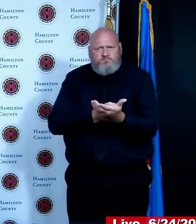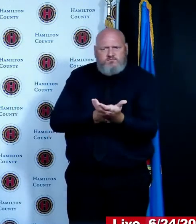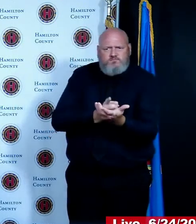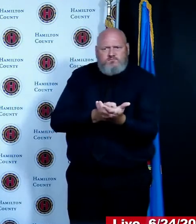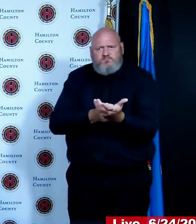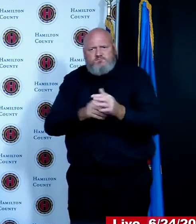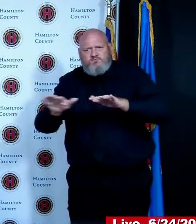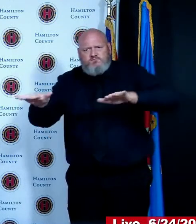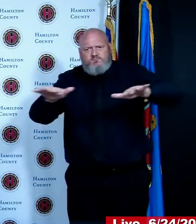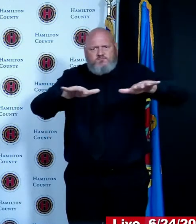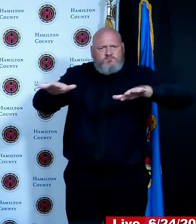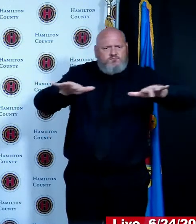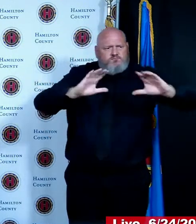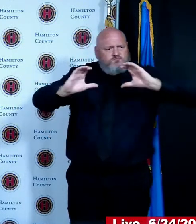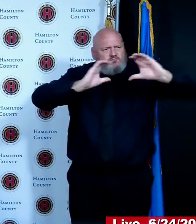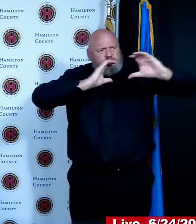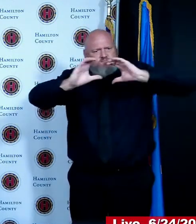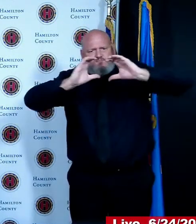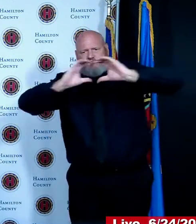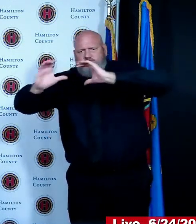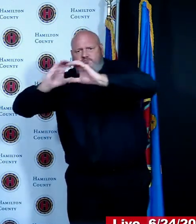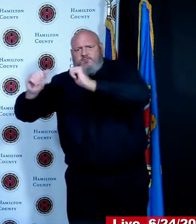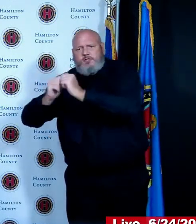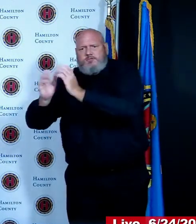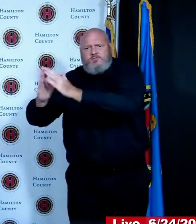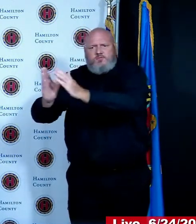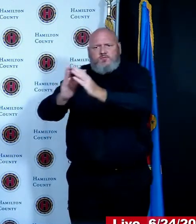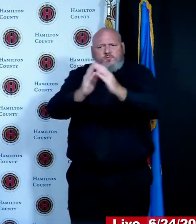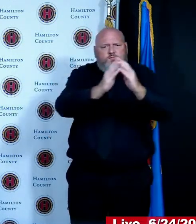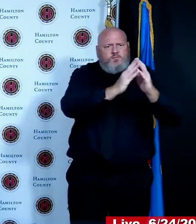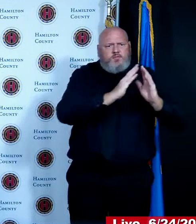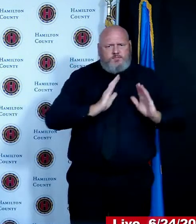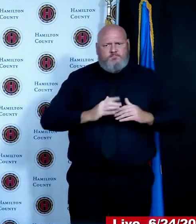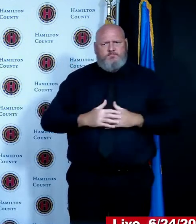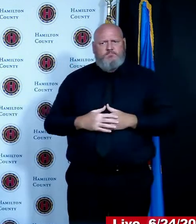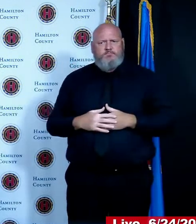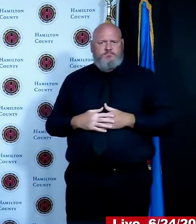effectively to all the communities that are impacted the other demographic that